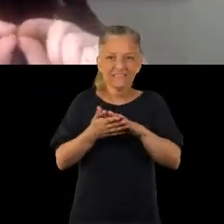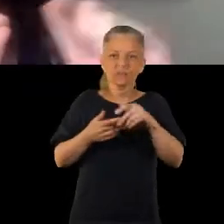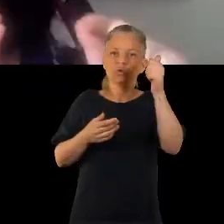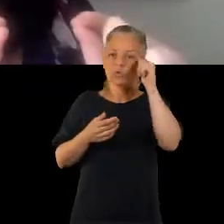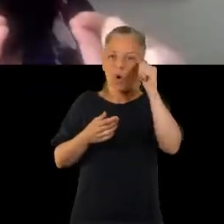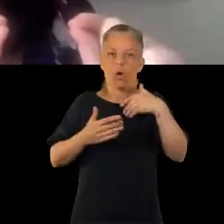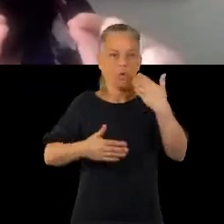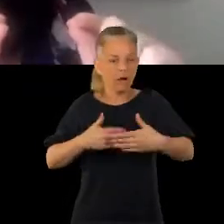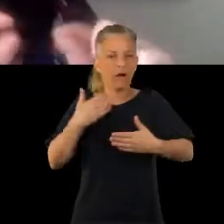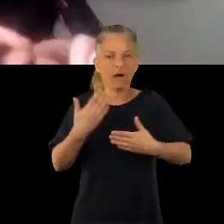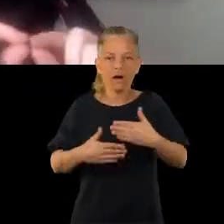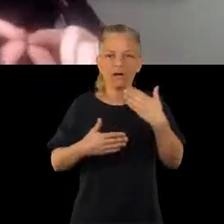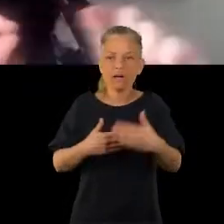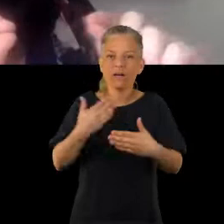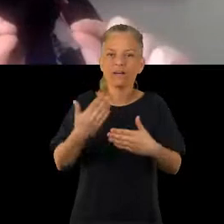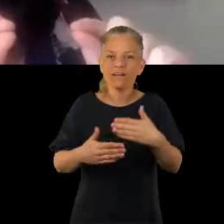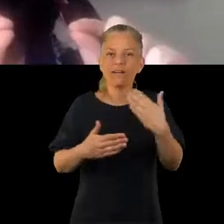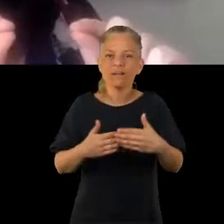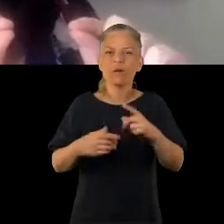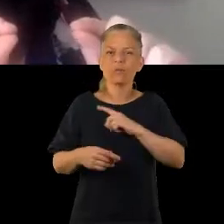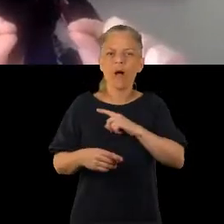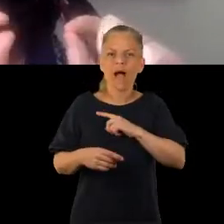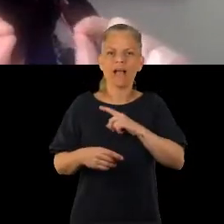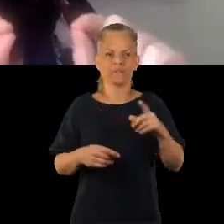where the role fidelity starts to go. One of the things that’s happened in England that’s very well